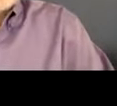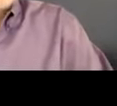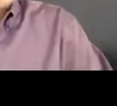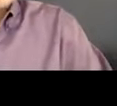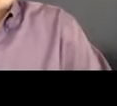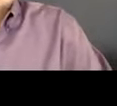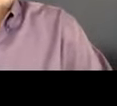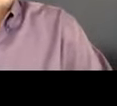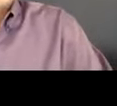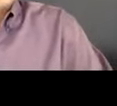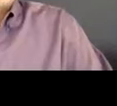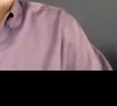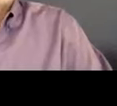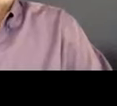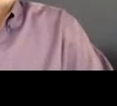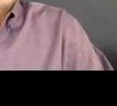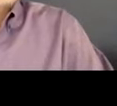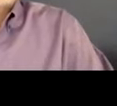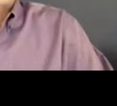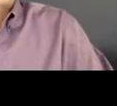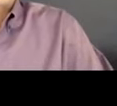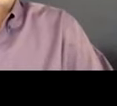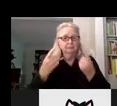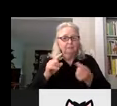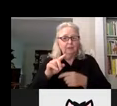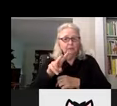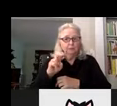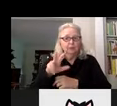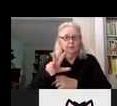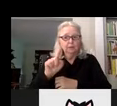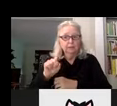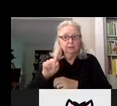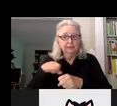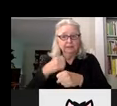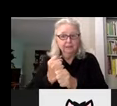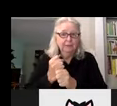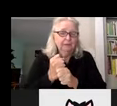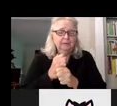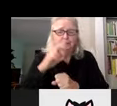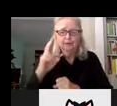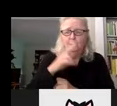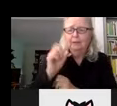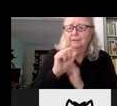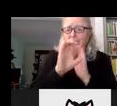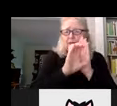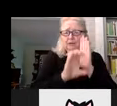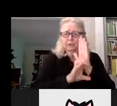for 231 years the us constitution has kept our nation alive and strong in good times and bad